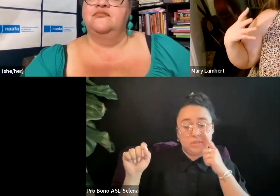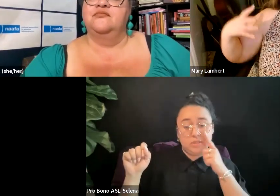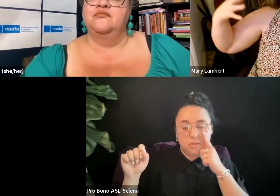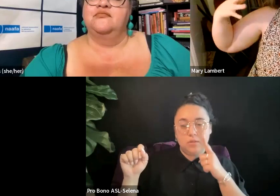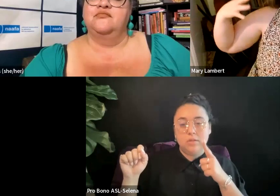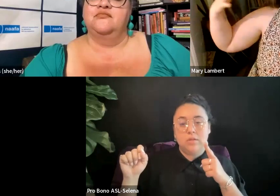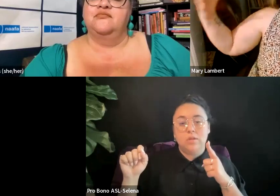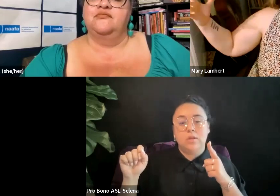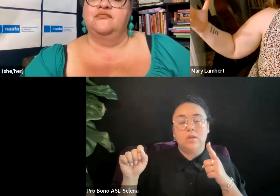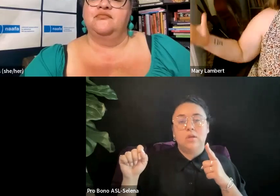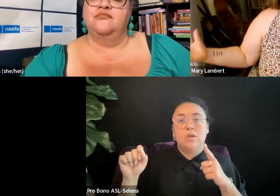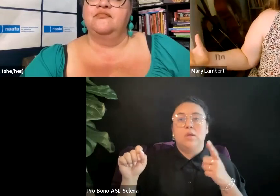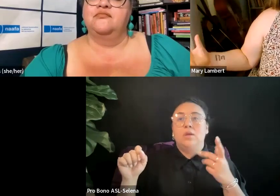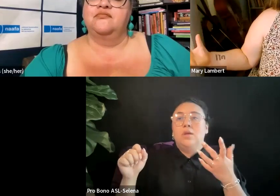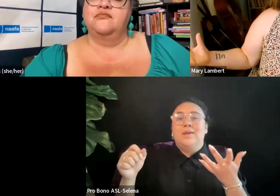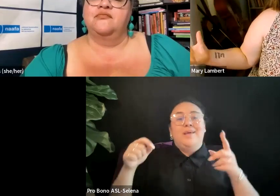an unbelievably joyful.